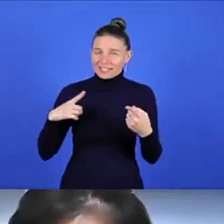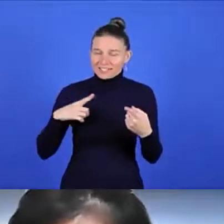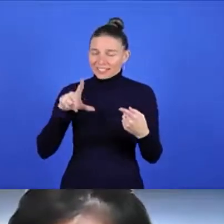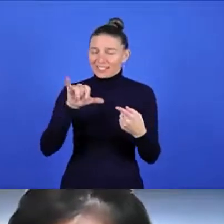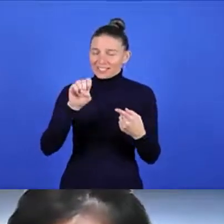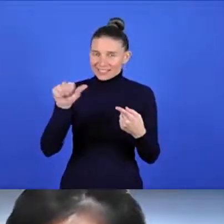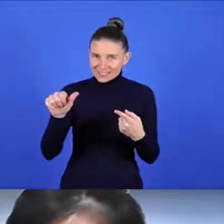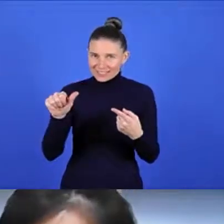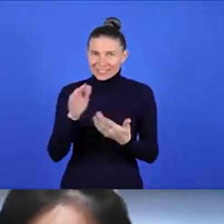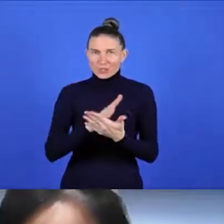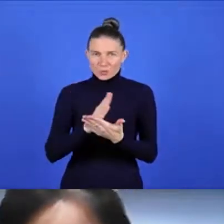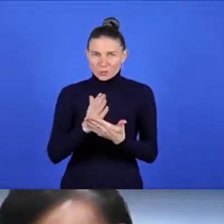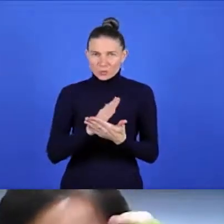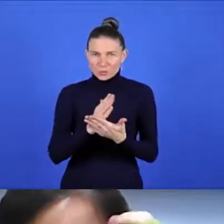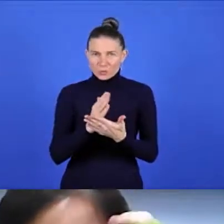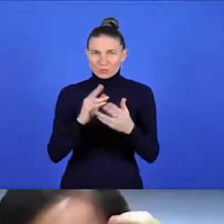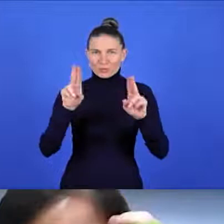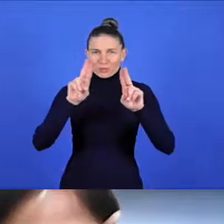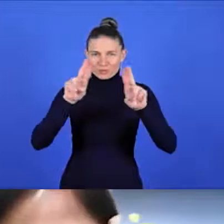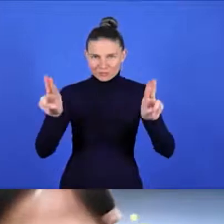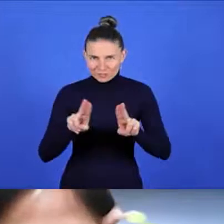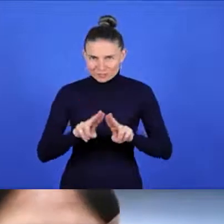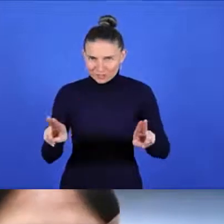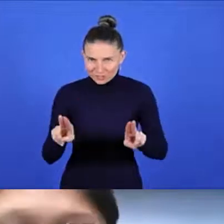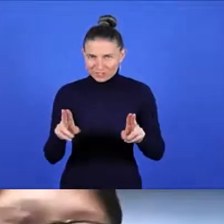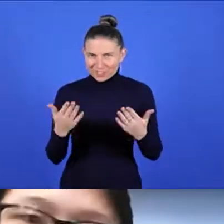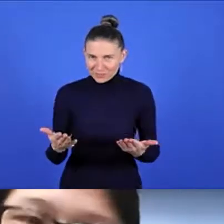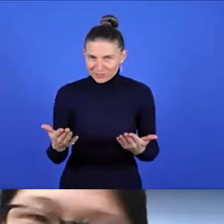, and an interpreter, Lissa